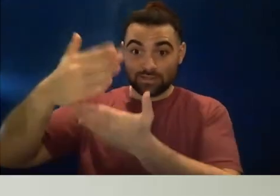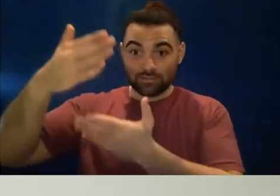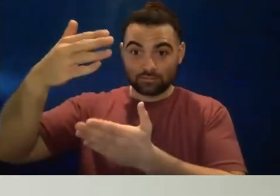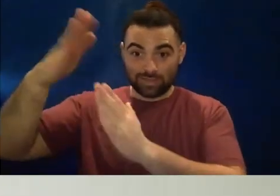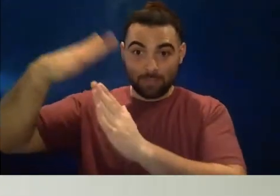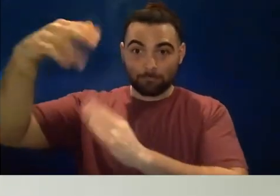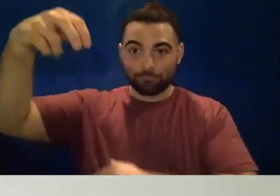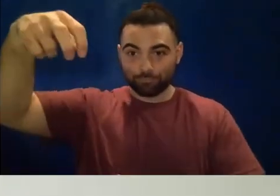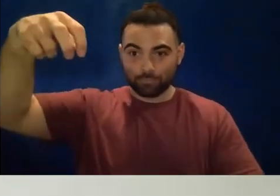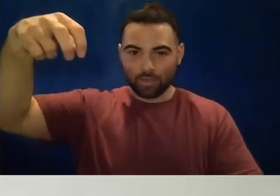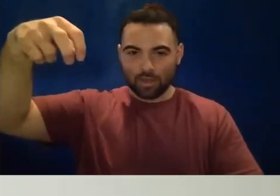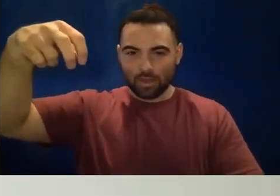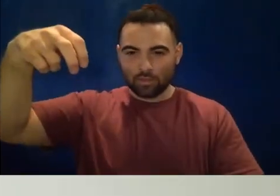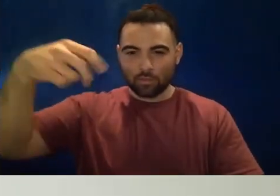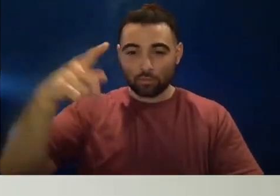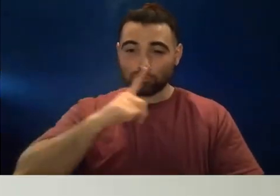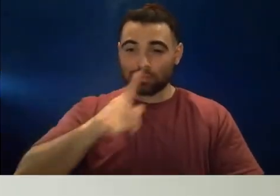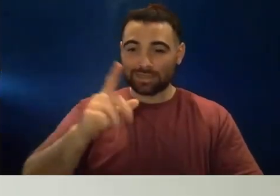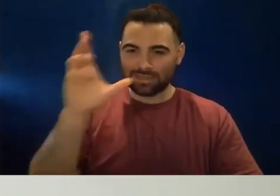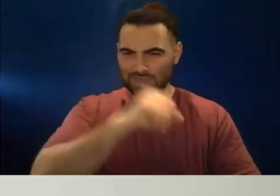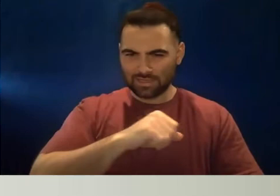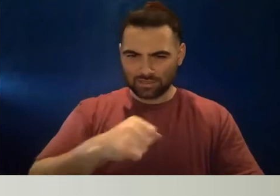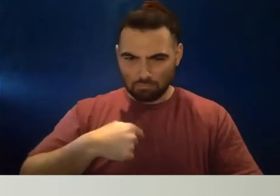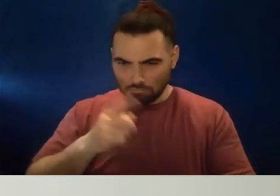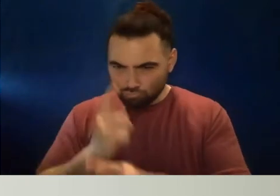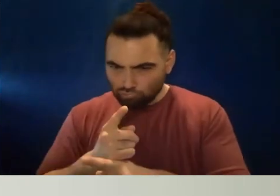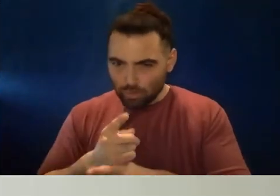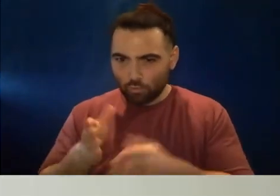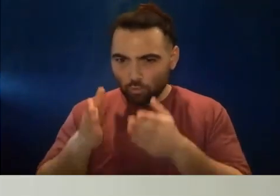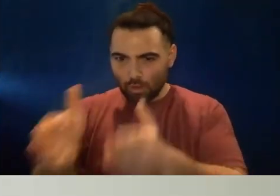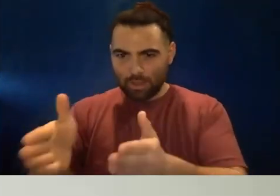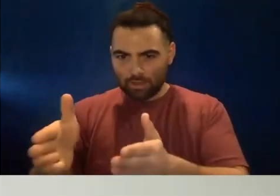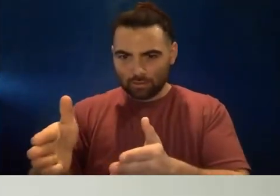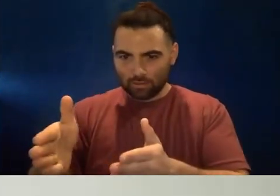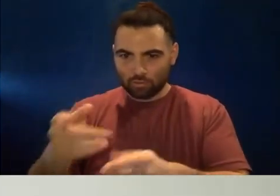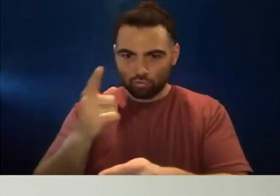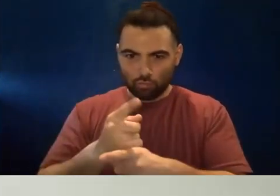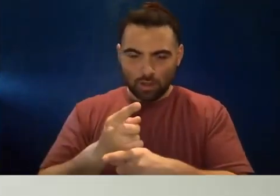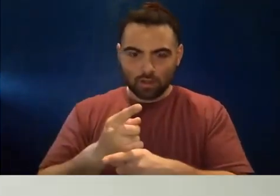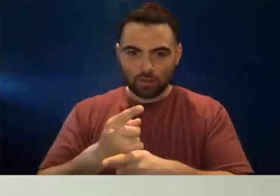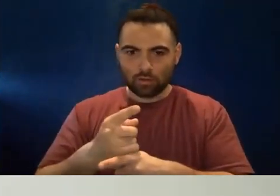am I going to the right platform because there's no information there that's accessible to them if they can't see.